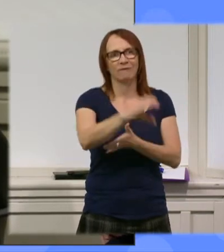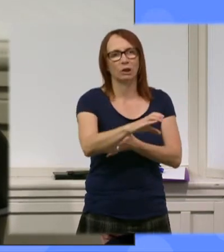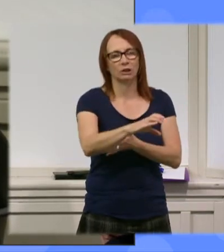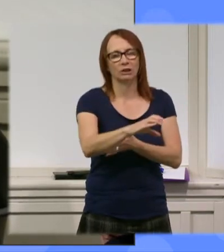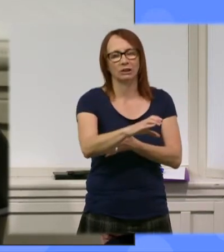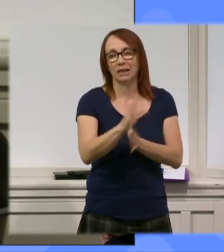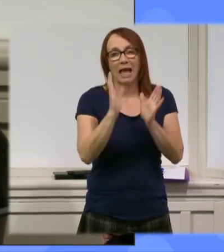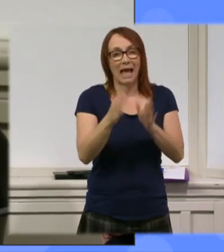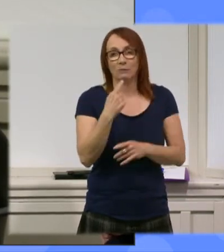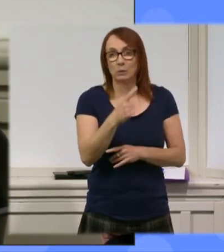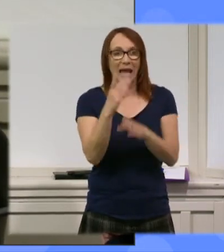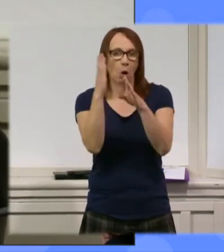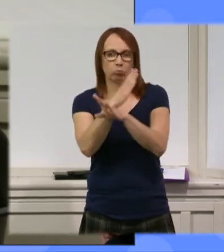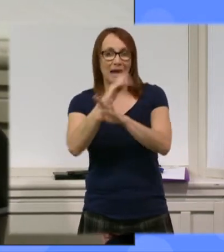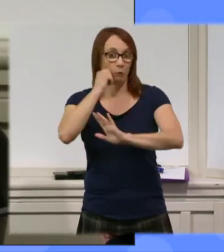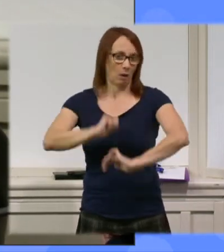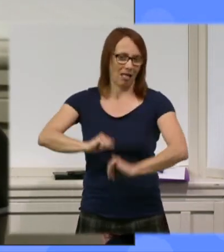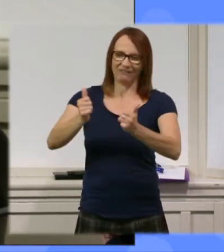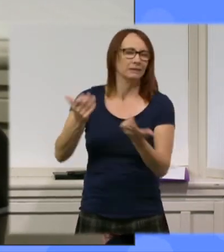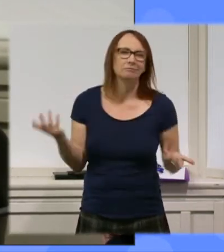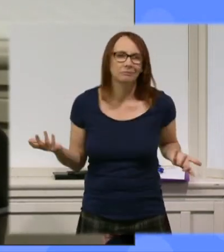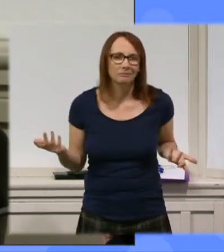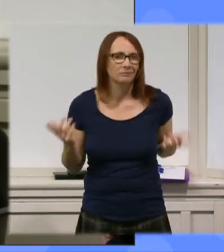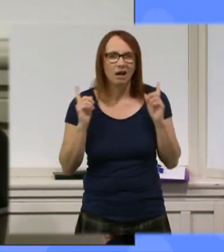that the private market is going to fix the housing situation because it has